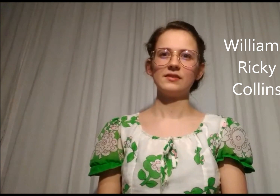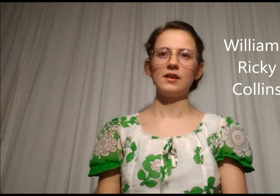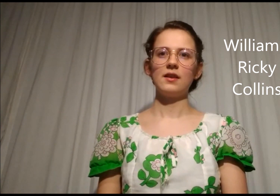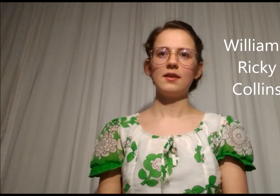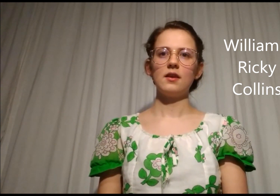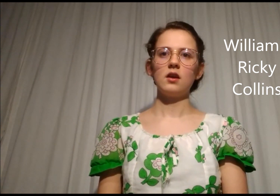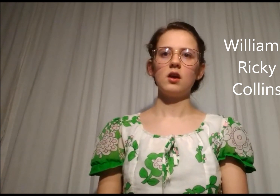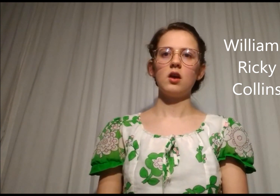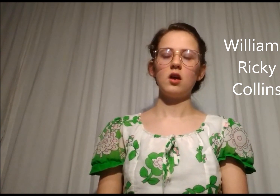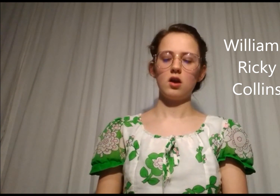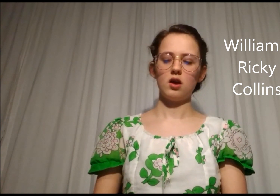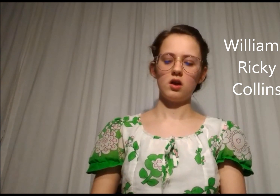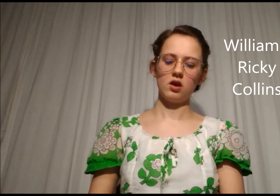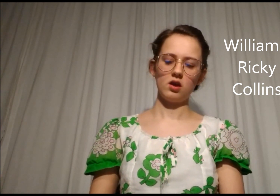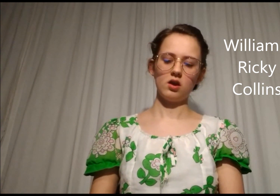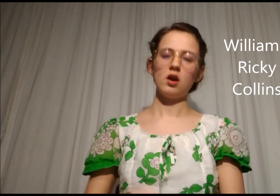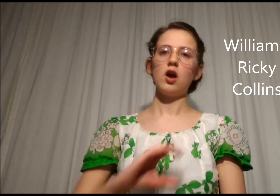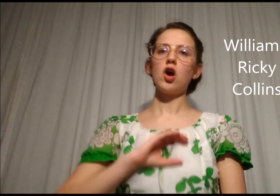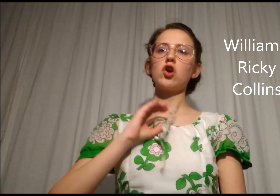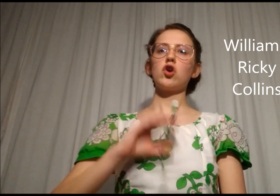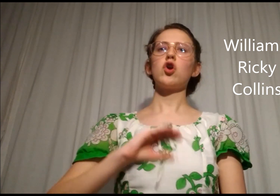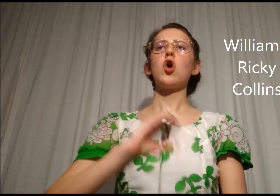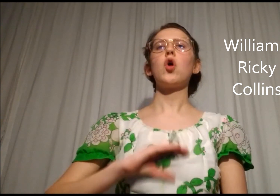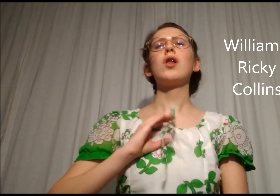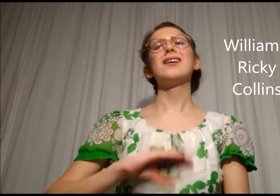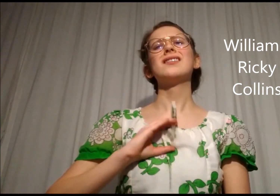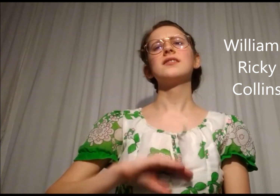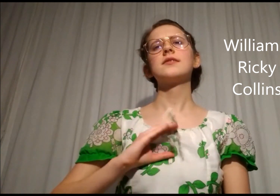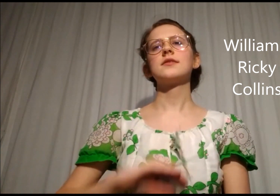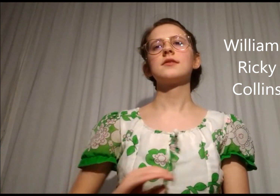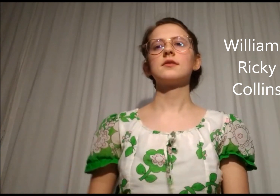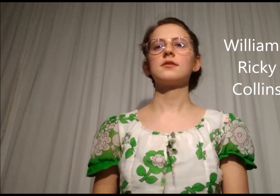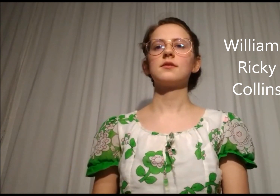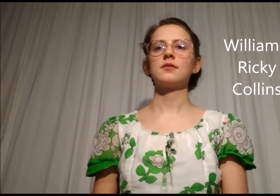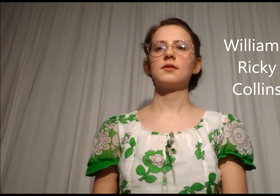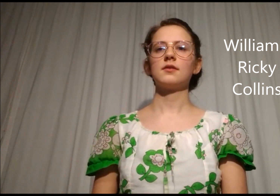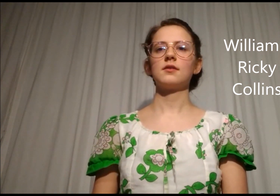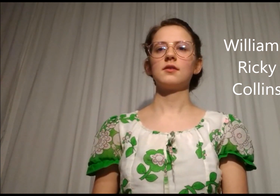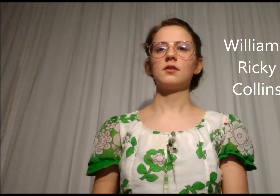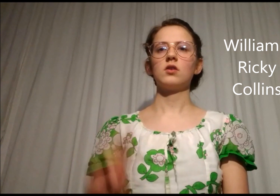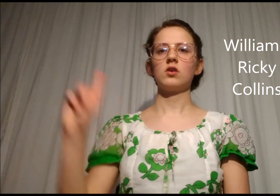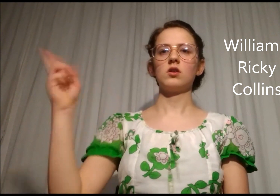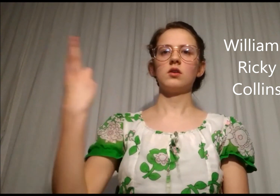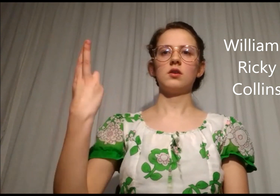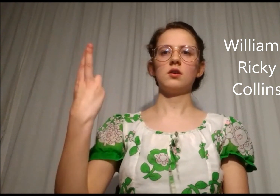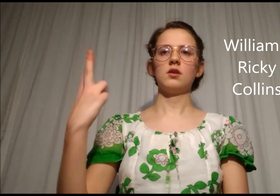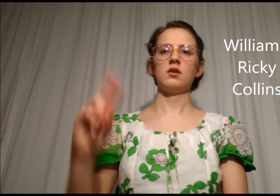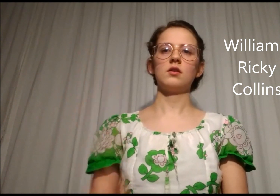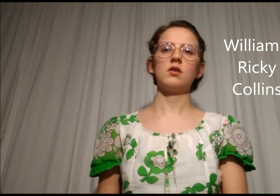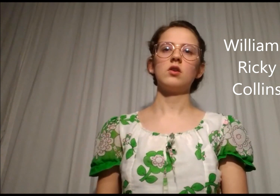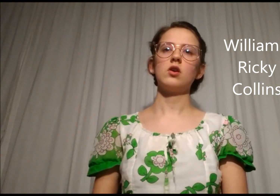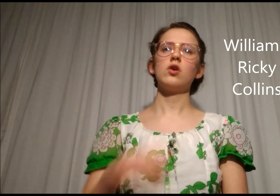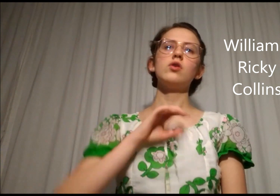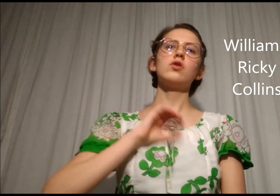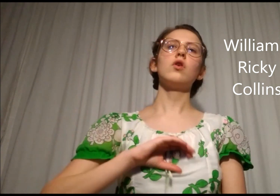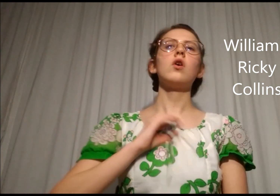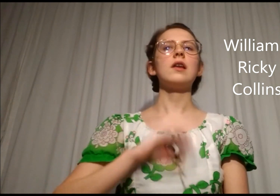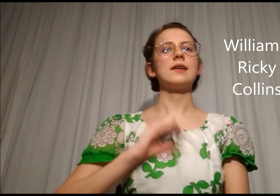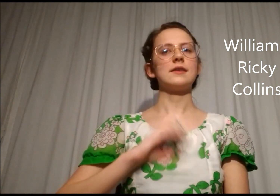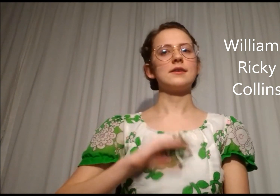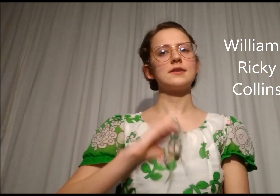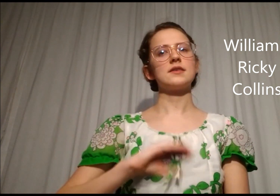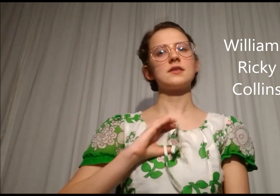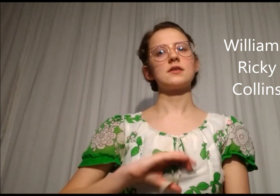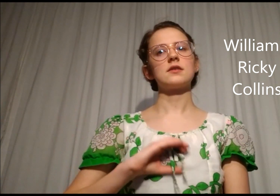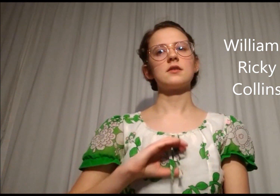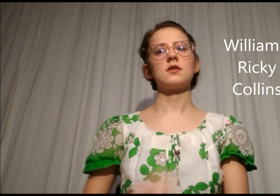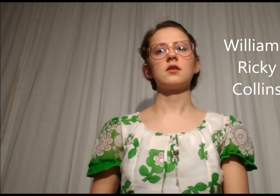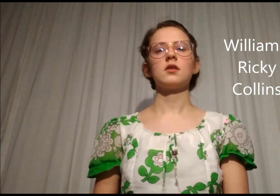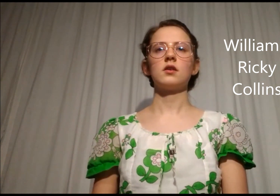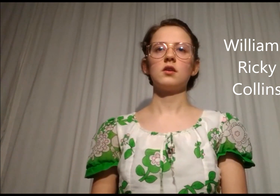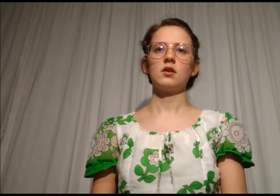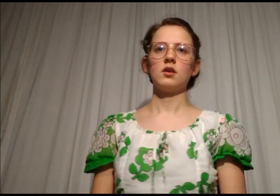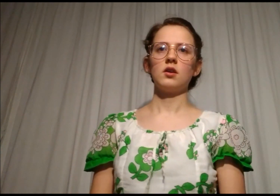Collins, again, Collins